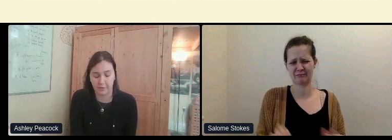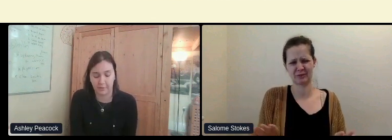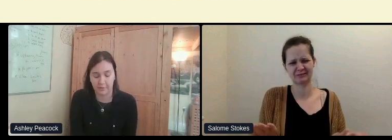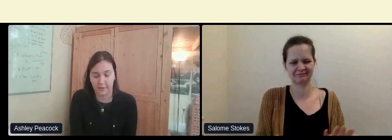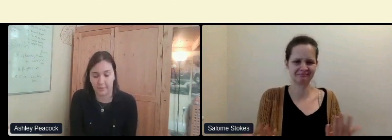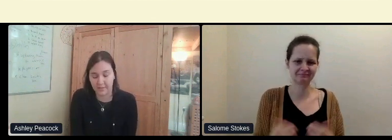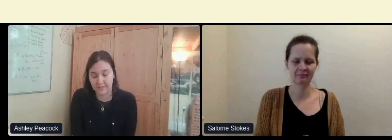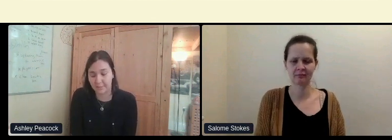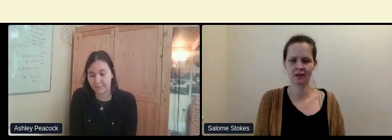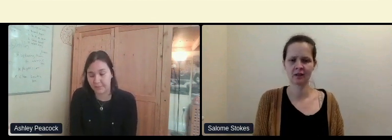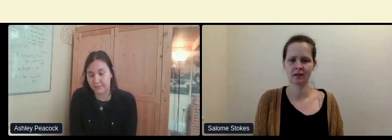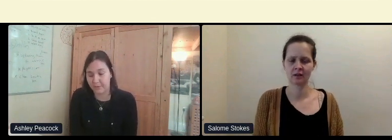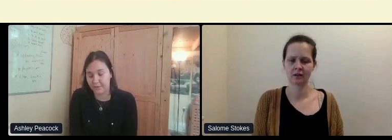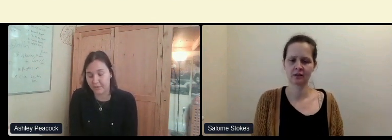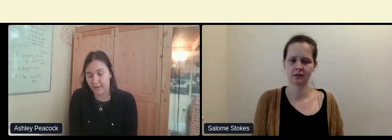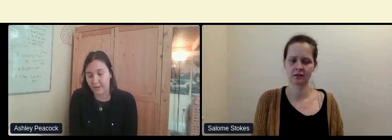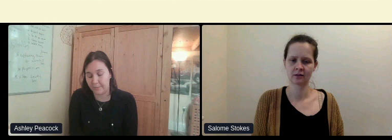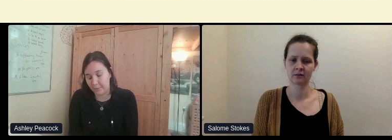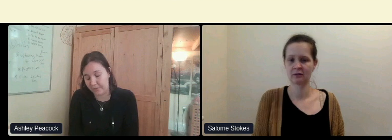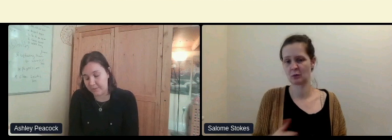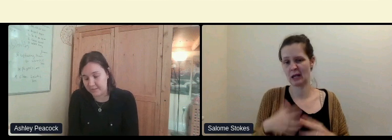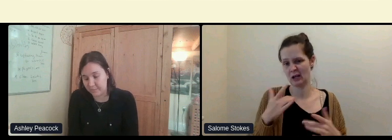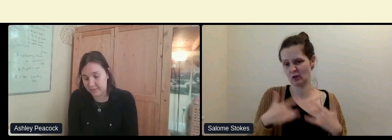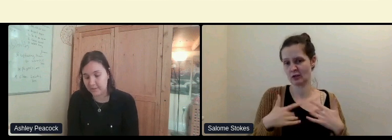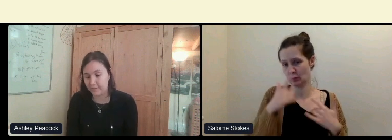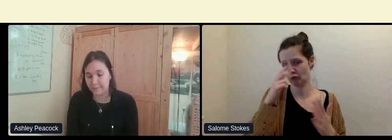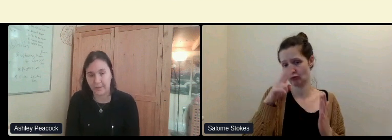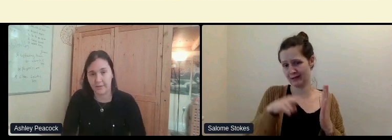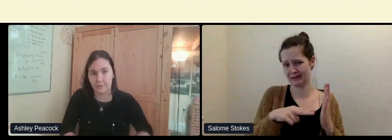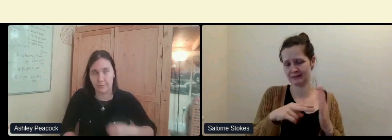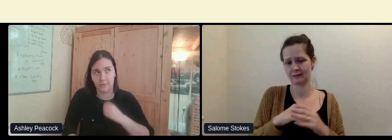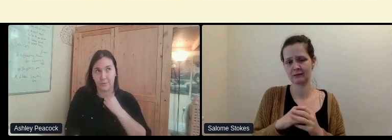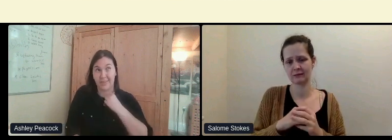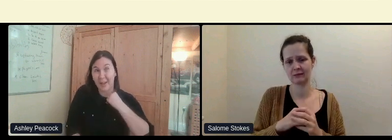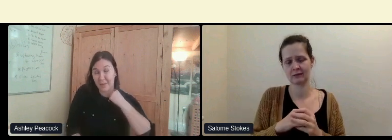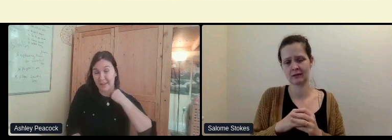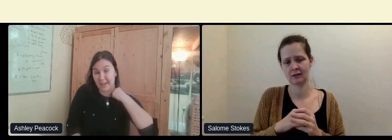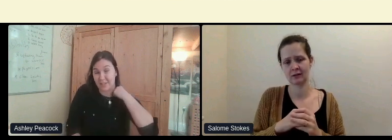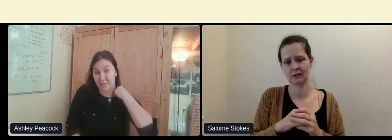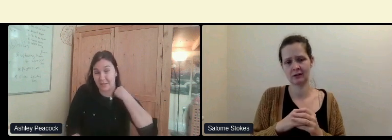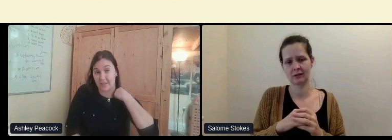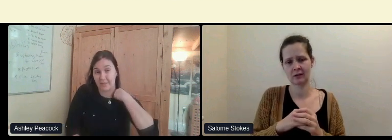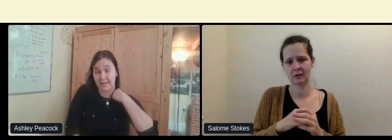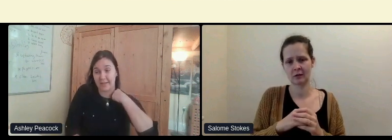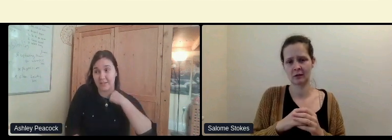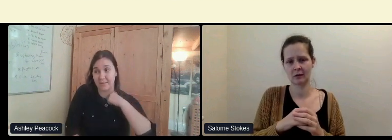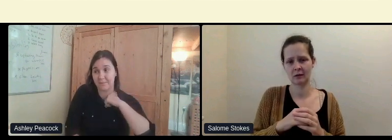autistic people on the autistic mind but I don't know that many actually on the sides of ADHD.